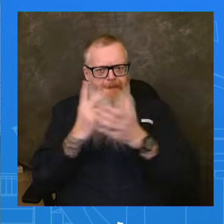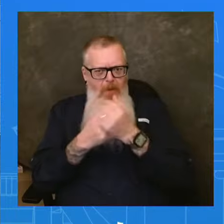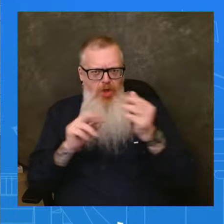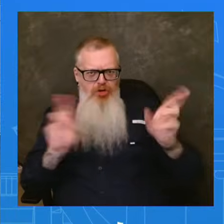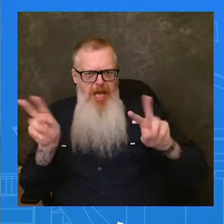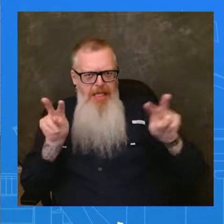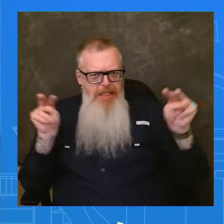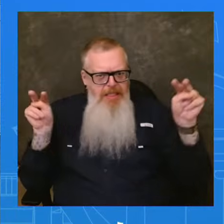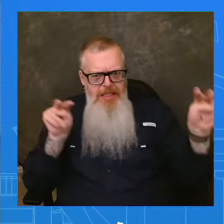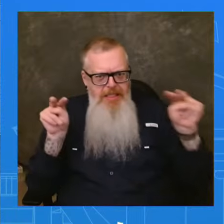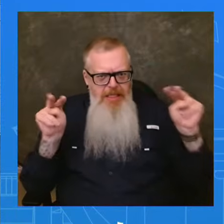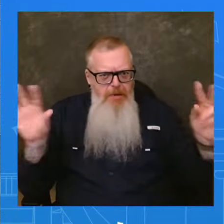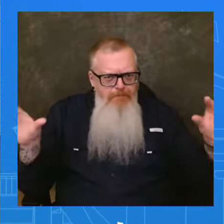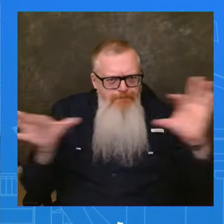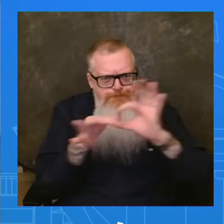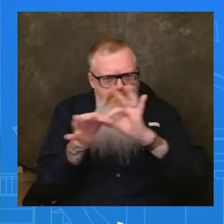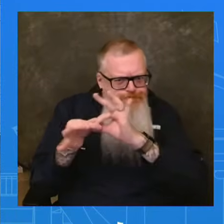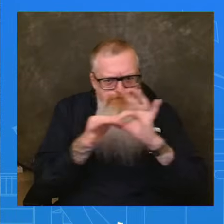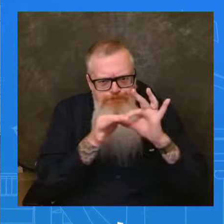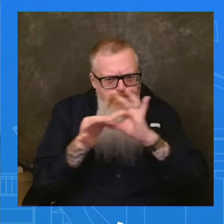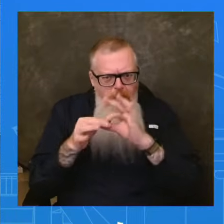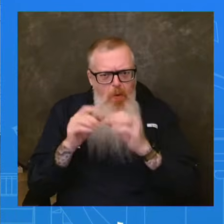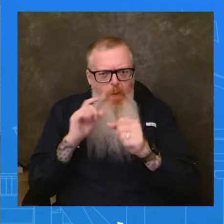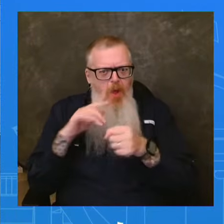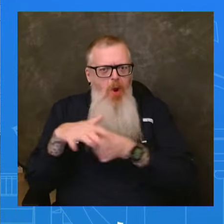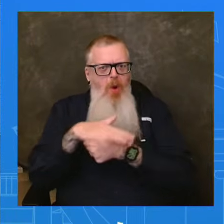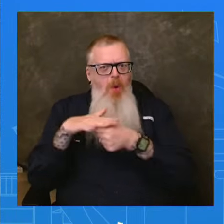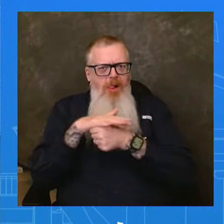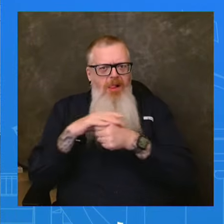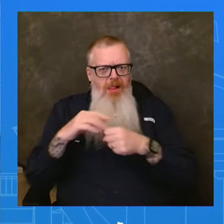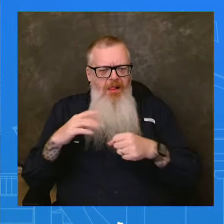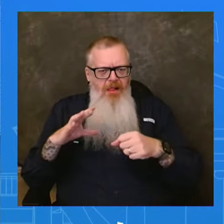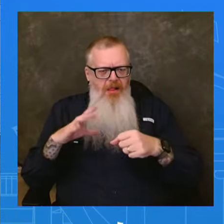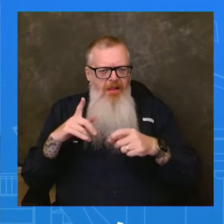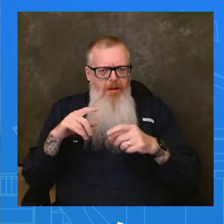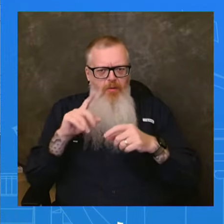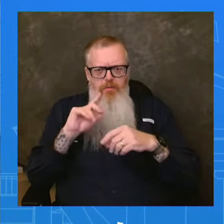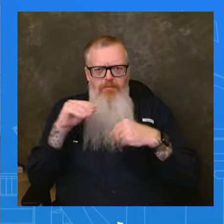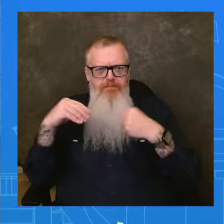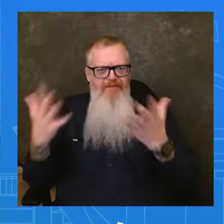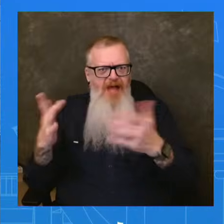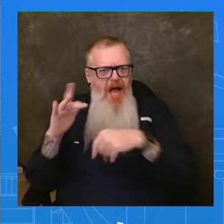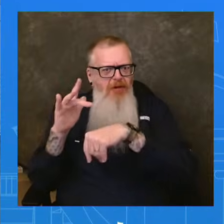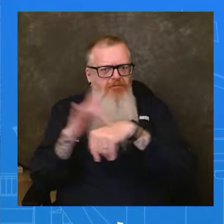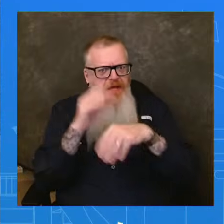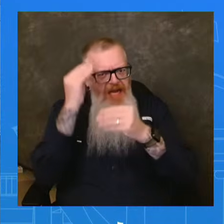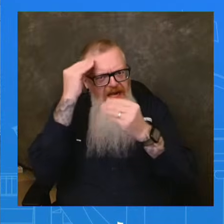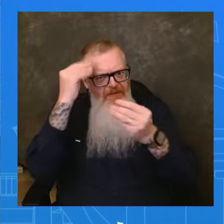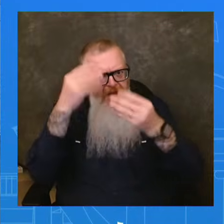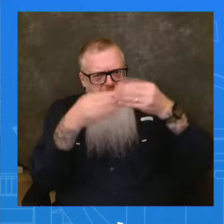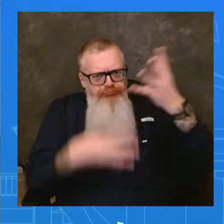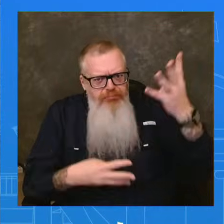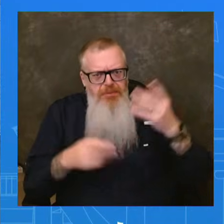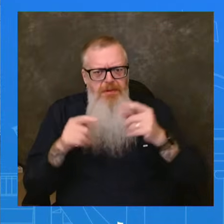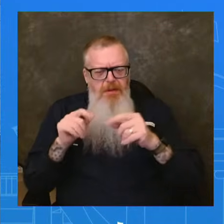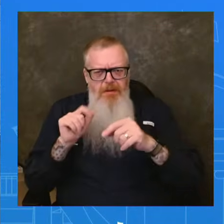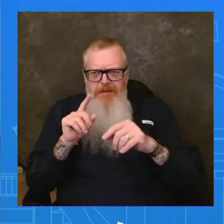so we can get those resources in as quickly as possible when this storm is making landfall and moving across the state. Ms. Jean-Pierre: And I know, Administrator,